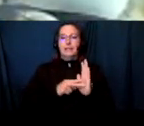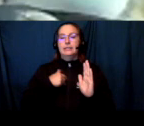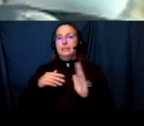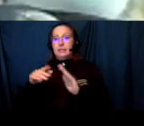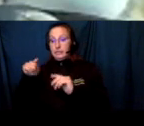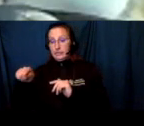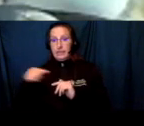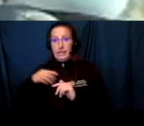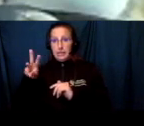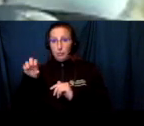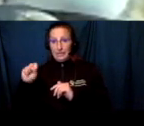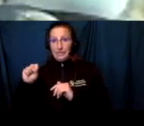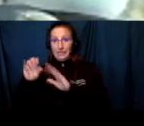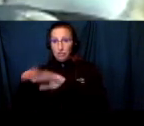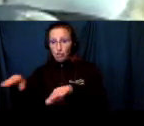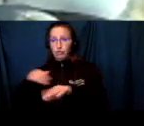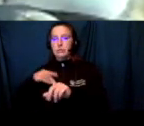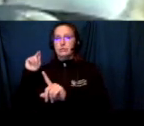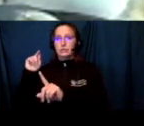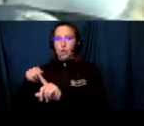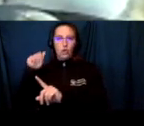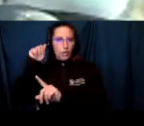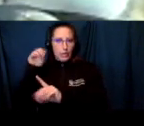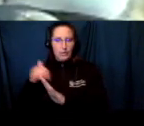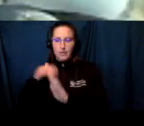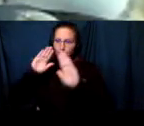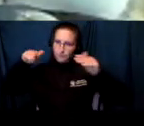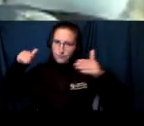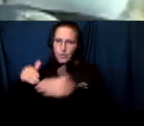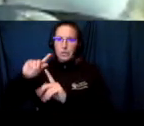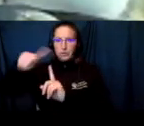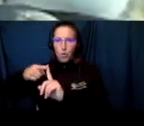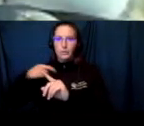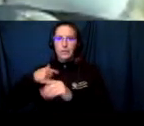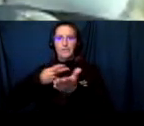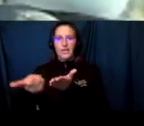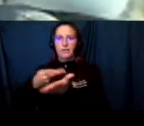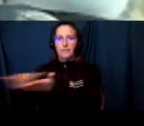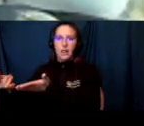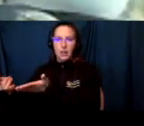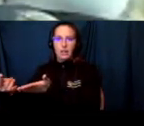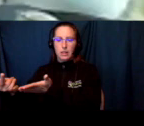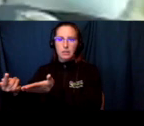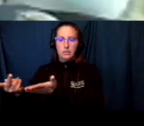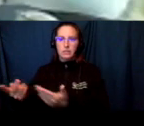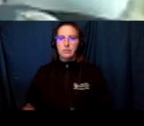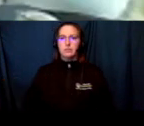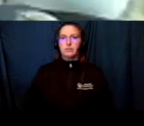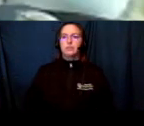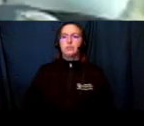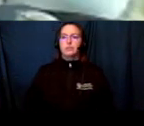who need the full diagnostic eval. So just doing some some partnering with surrounding large